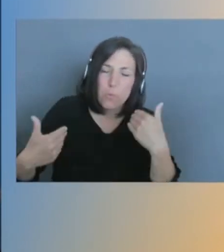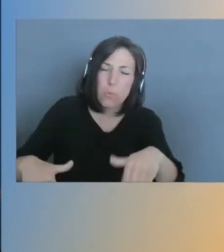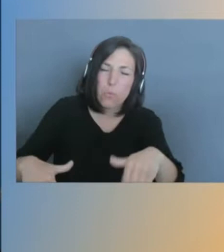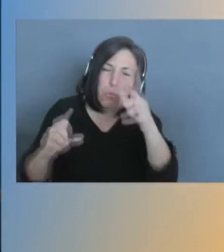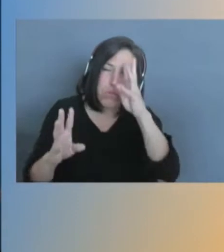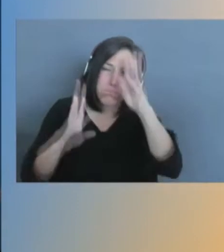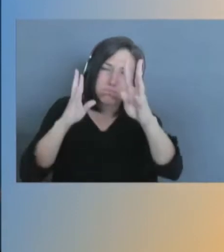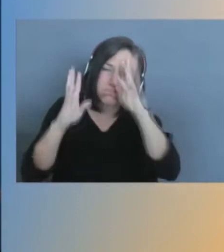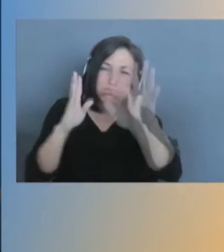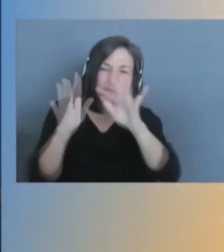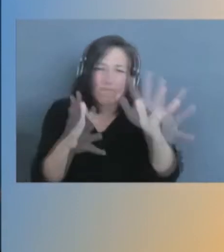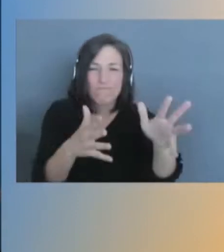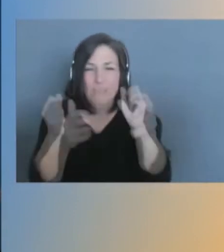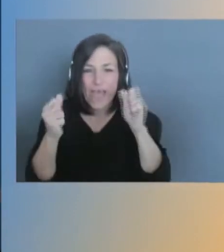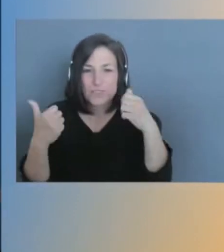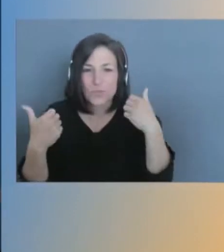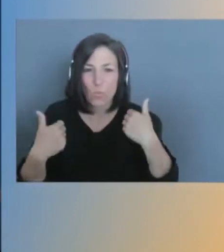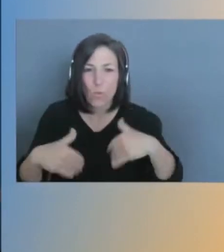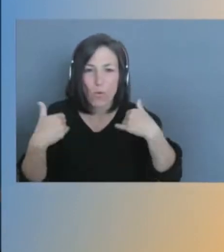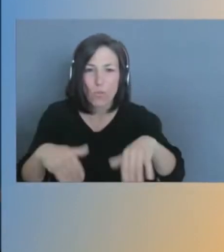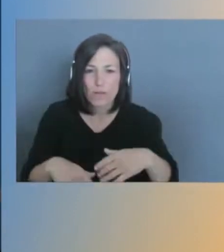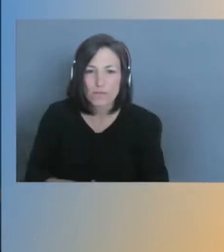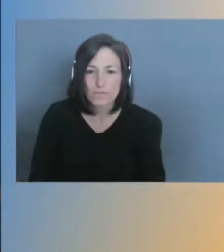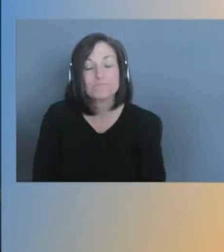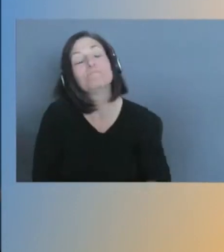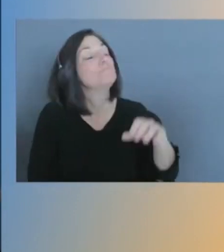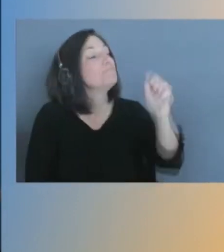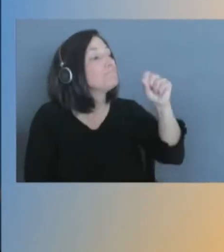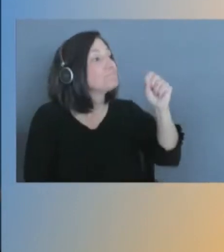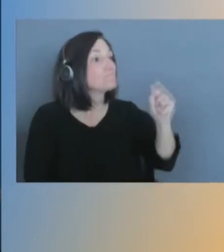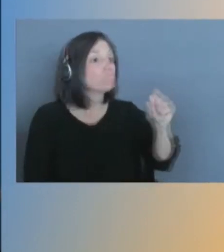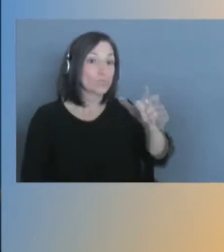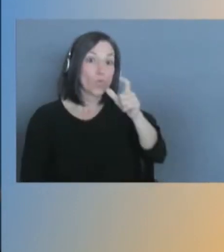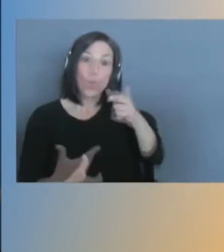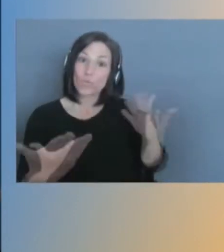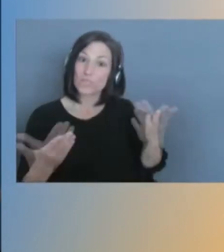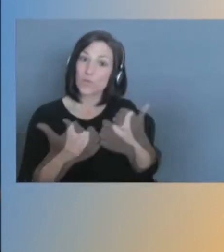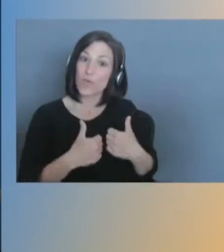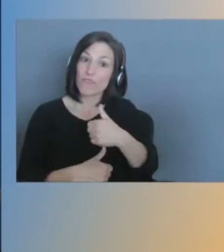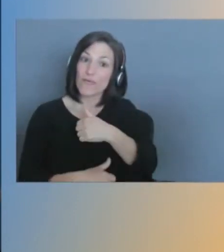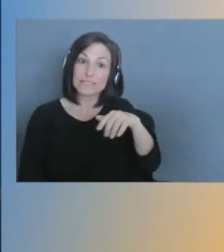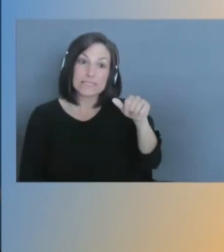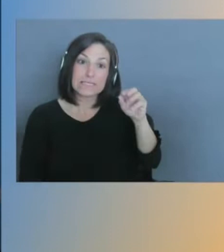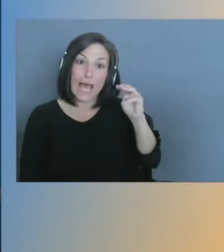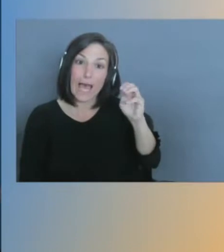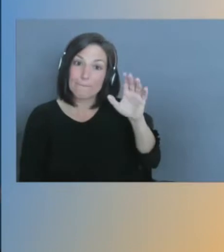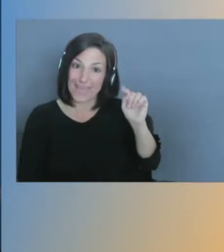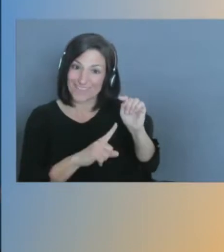So with us now is Amit here, and I think we're gonna change topics a little bit as well.